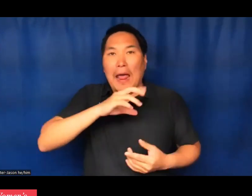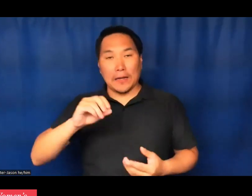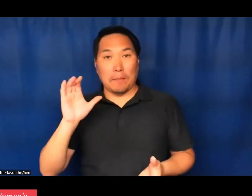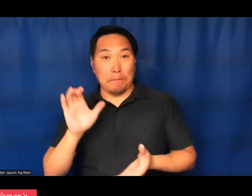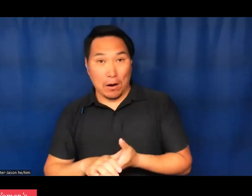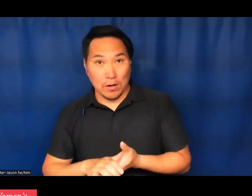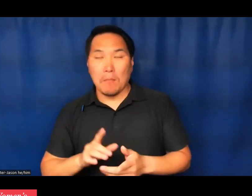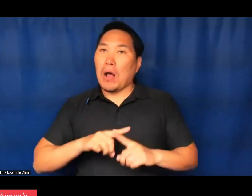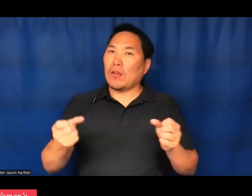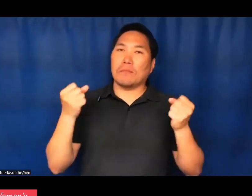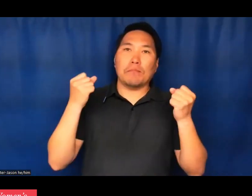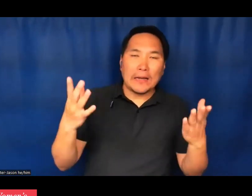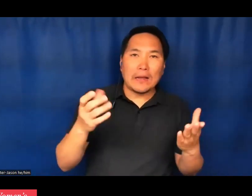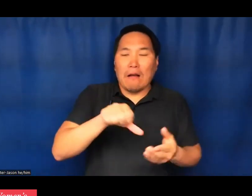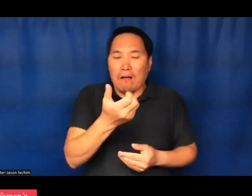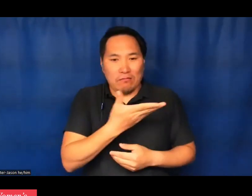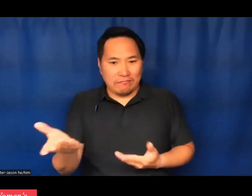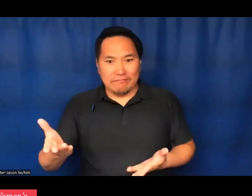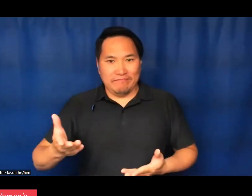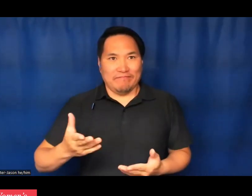areas of jurisprudence.